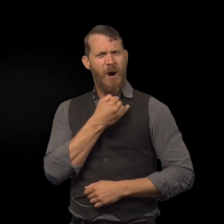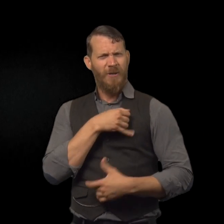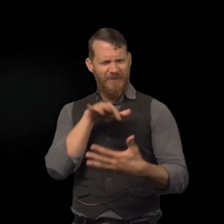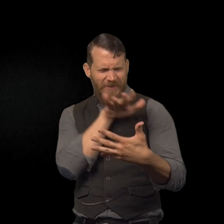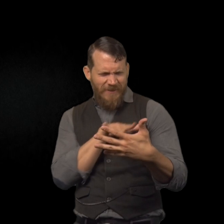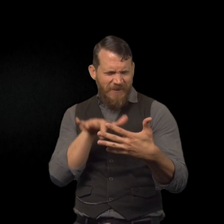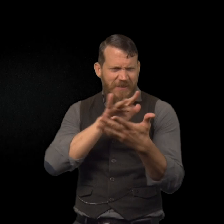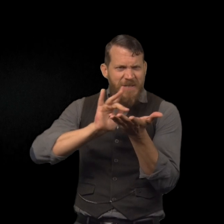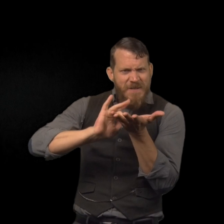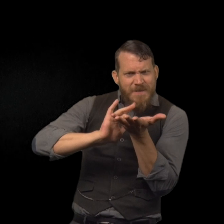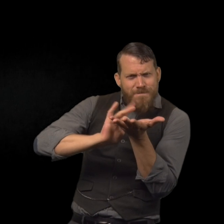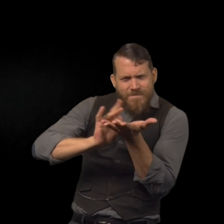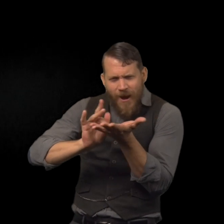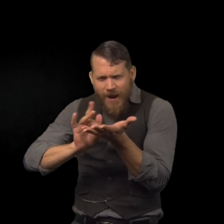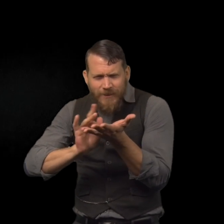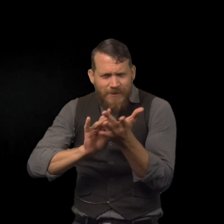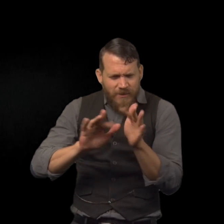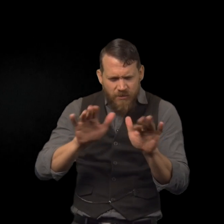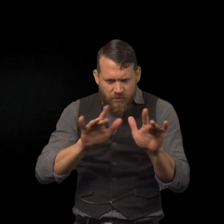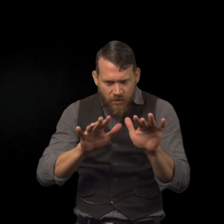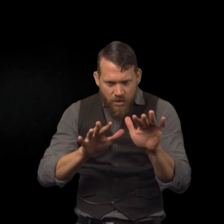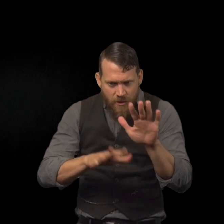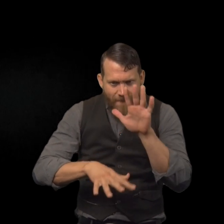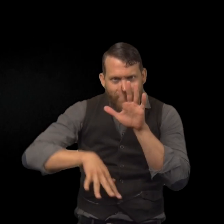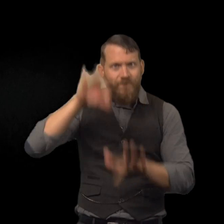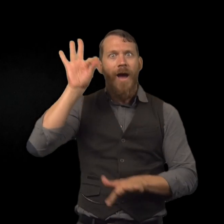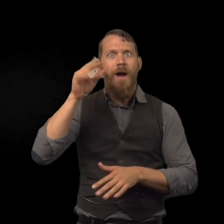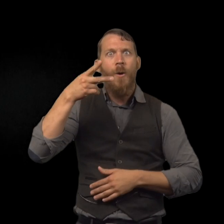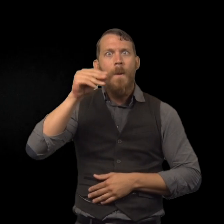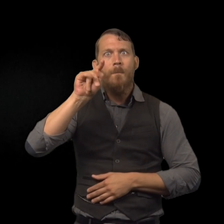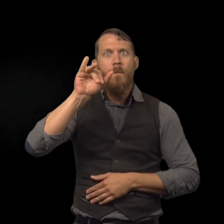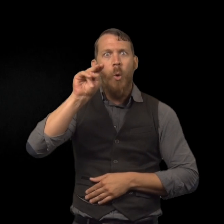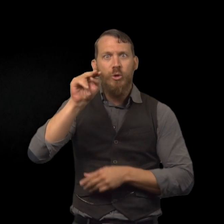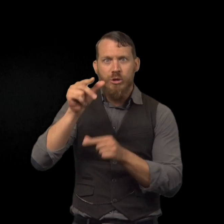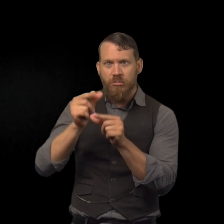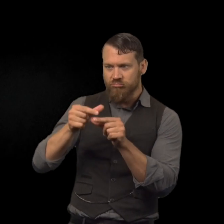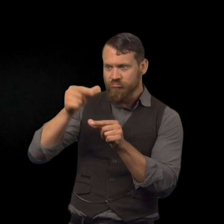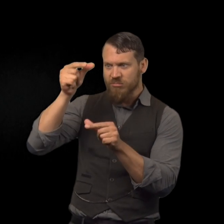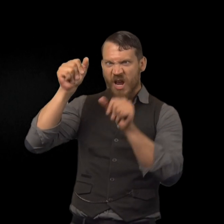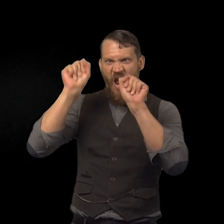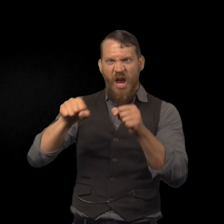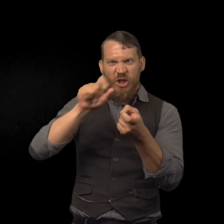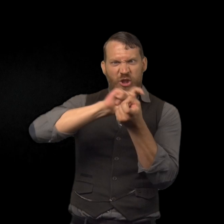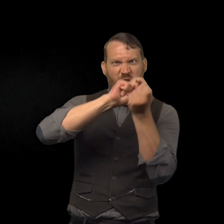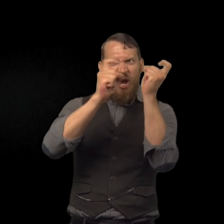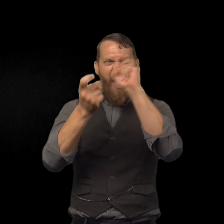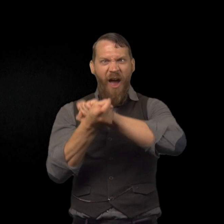While at the same time Dr. Jekyll researched medications, medicines, to create a potion